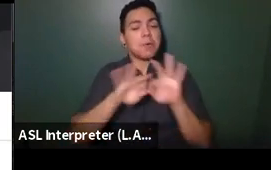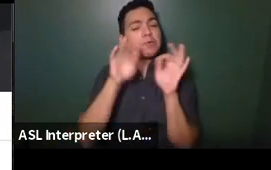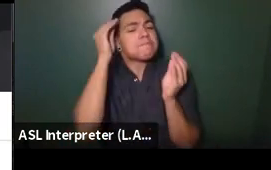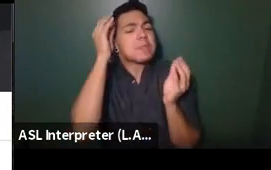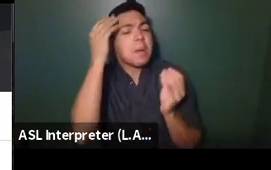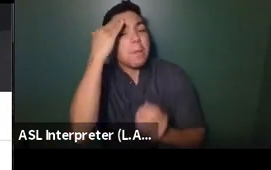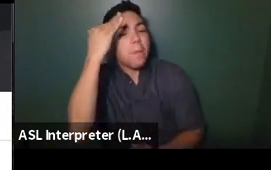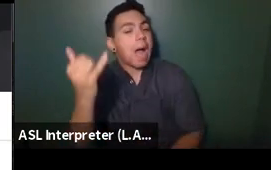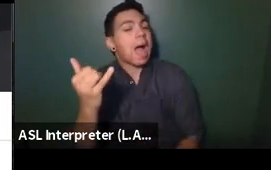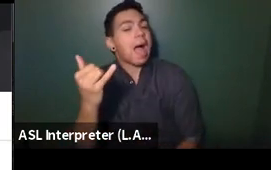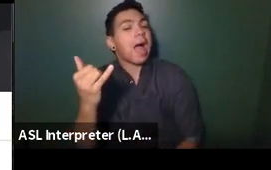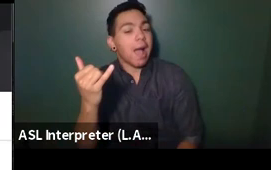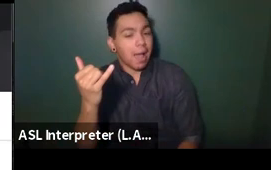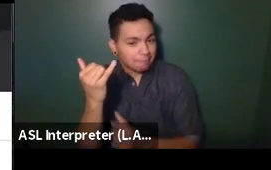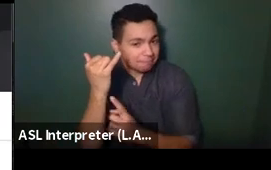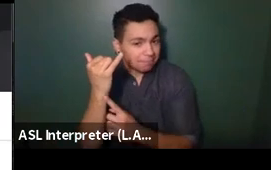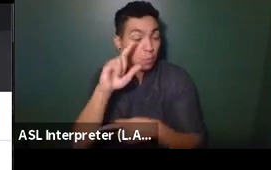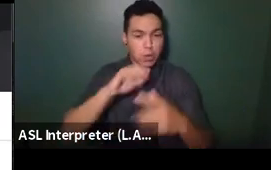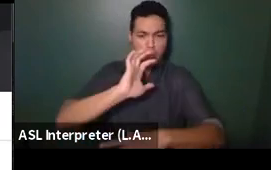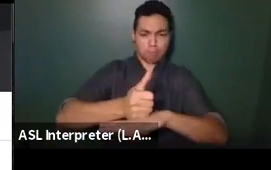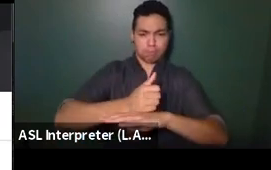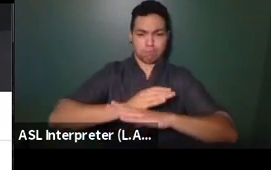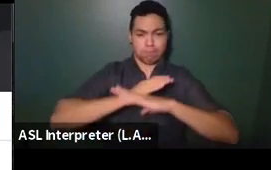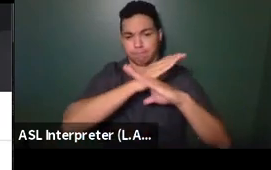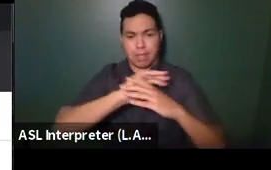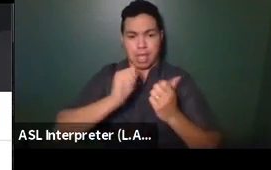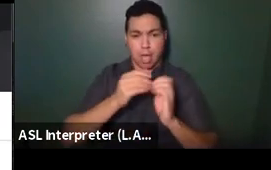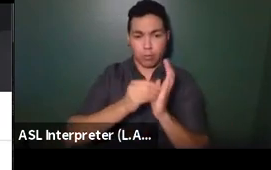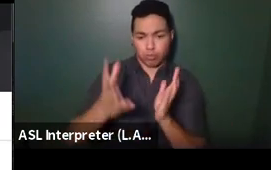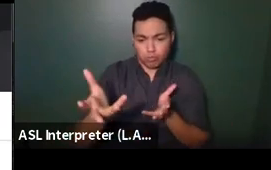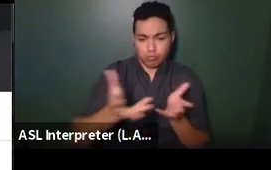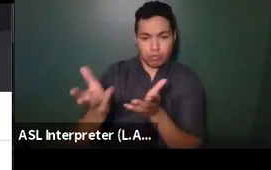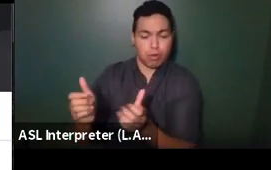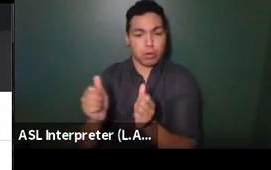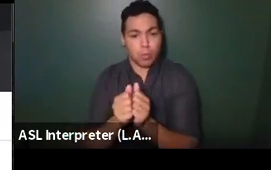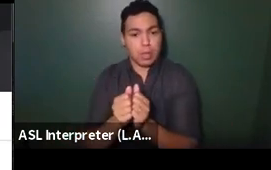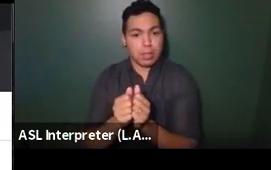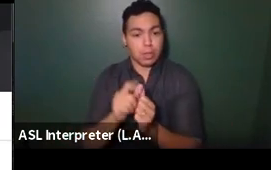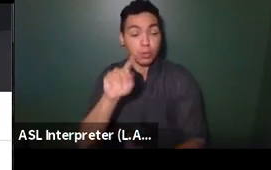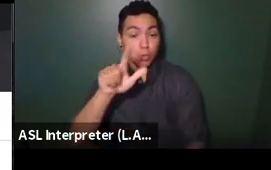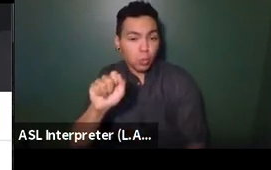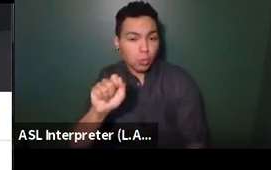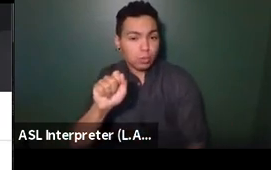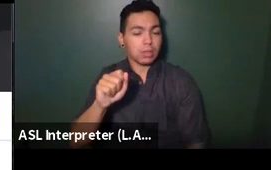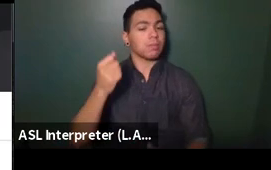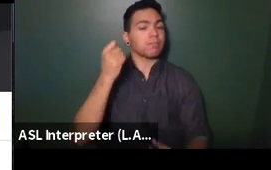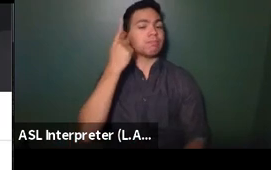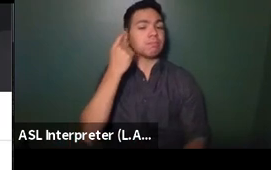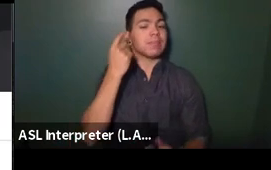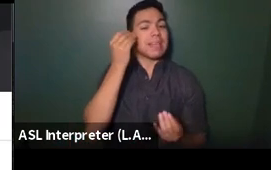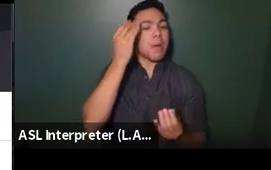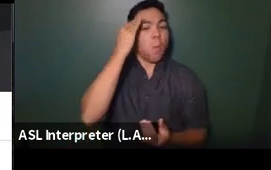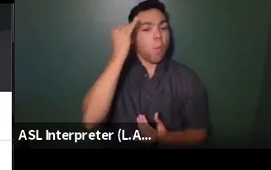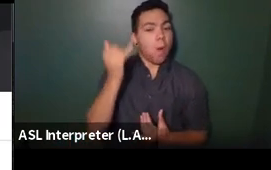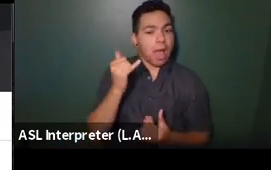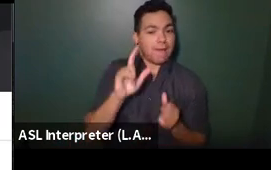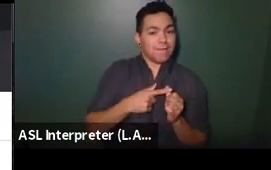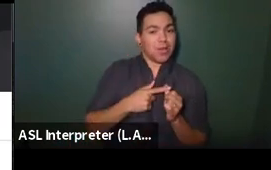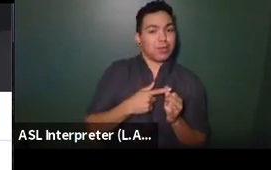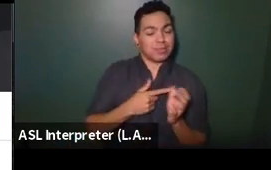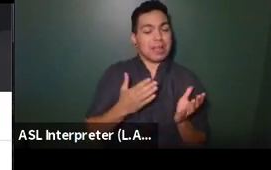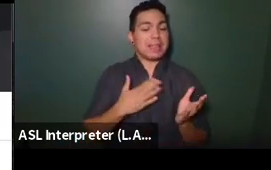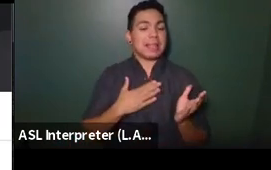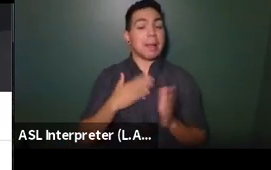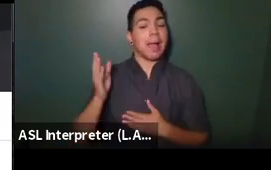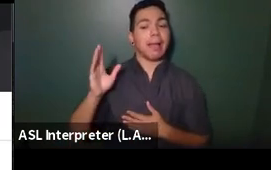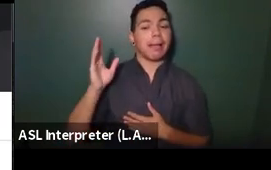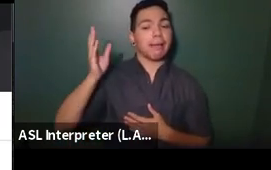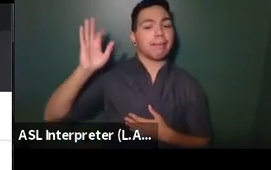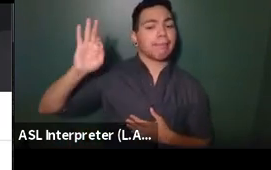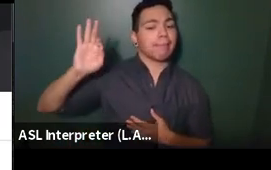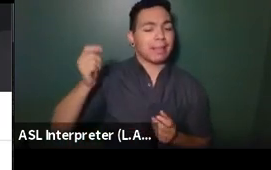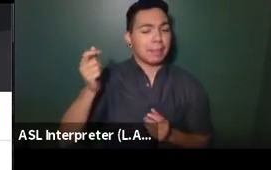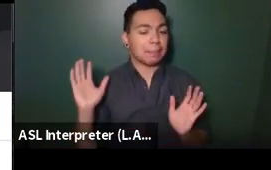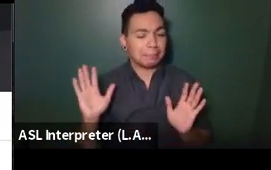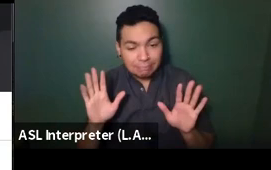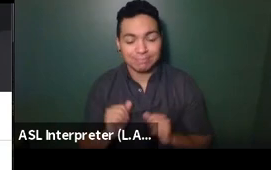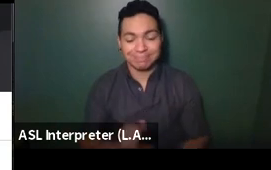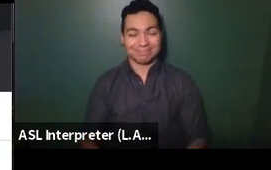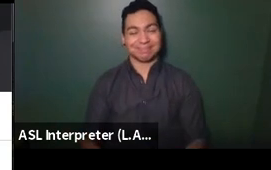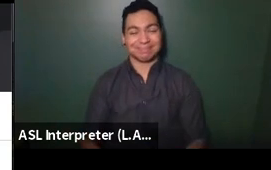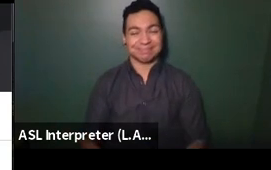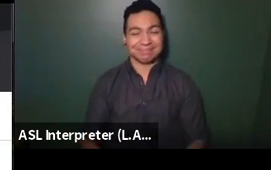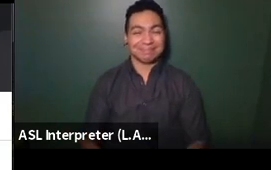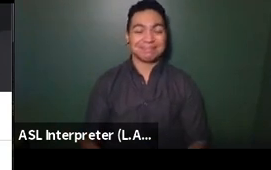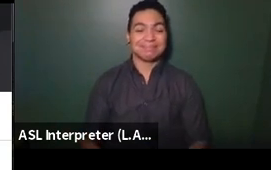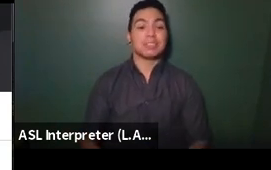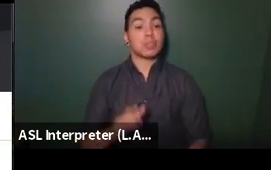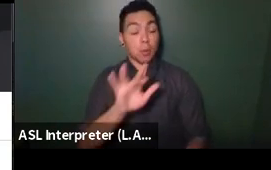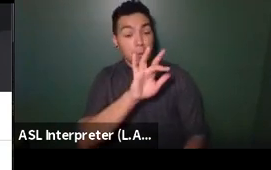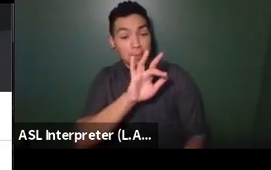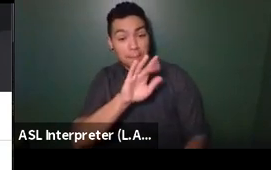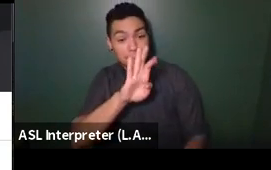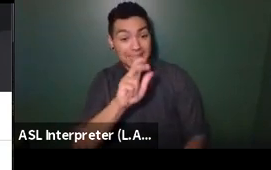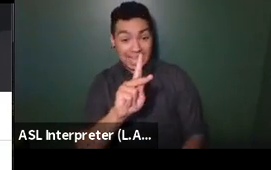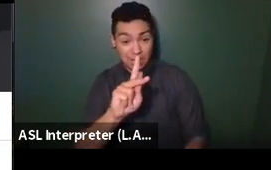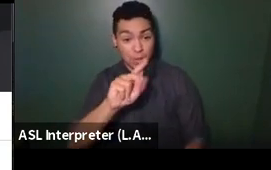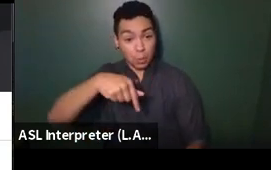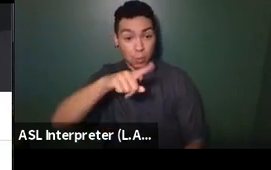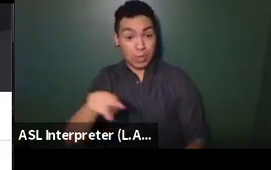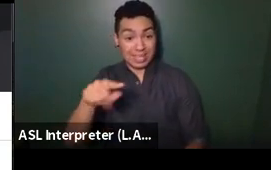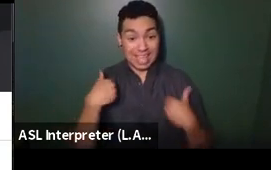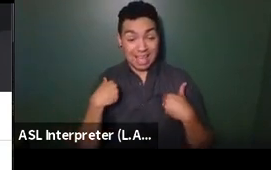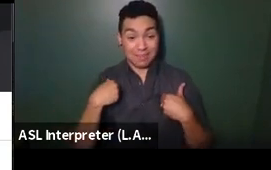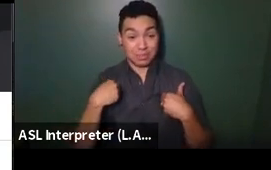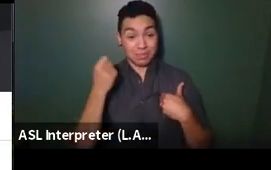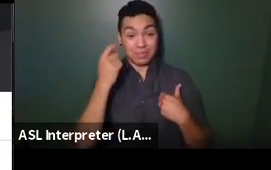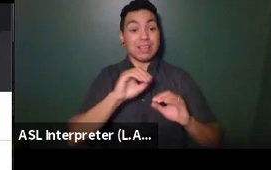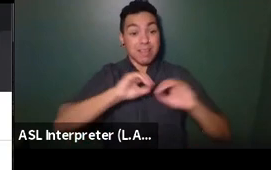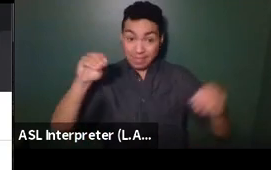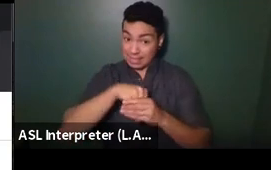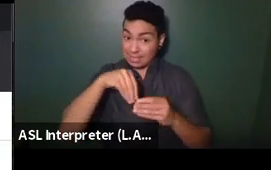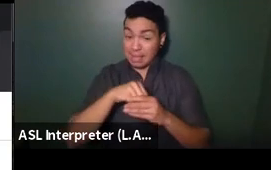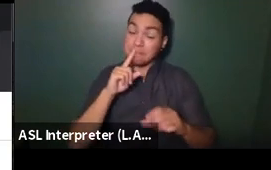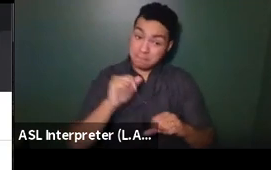Katherine Livick - ESD 112: when they impose restrictions on the way students are interacting with a tool. That is as close as I'm going to get to a soapbox today. I hope. So, I have a blank quiz, but it's really blank. I've got nothing in here, I have to click on this as a teacher.